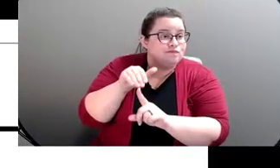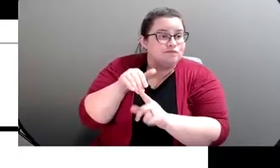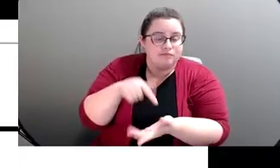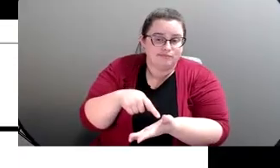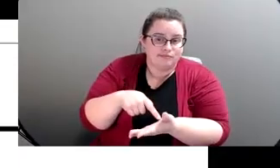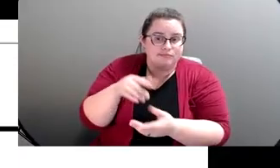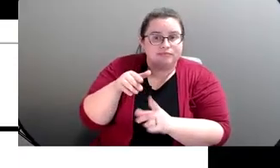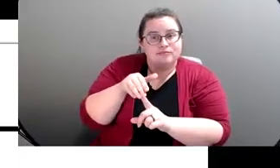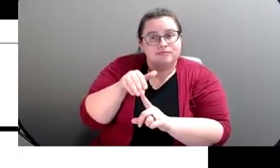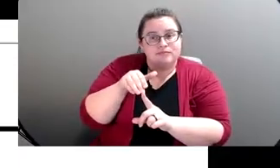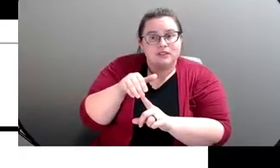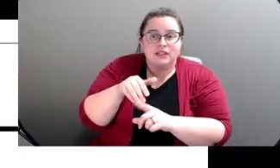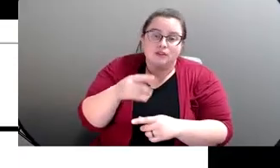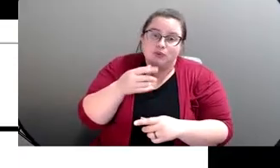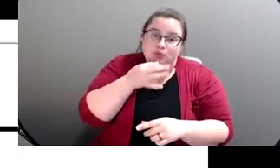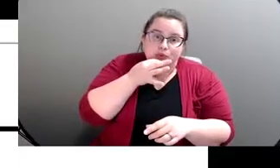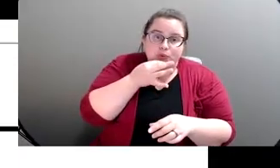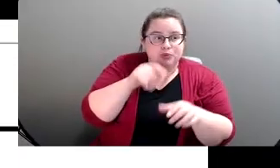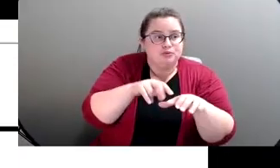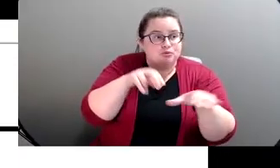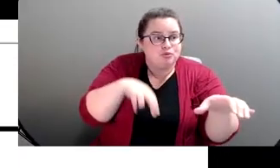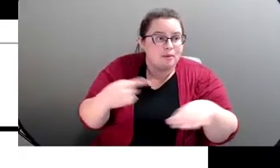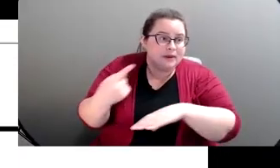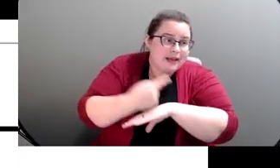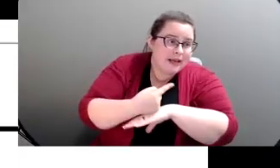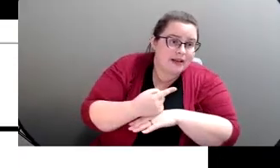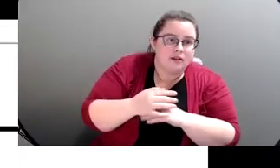like the drop date is coming or the, I don't know what else